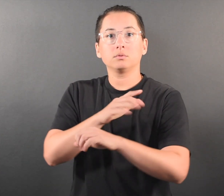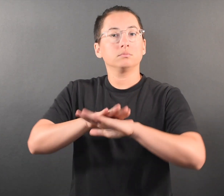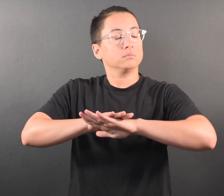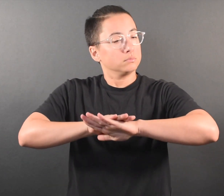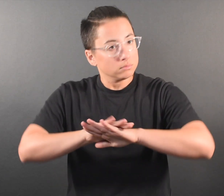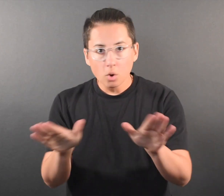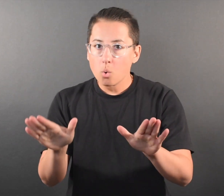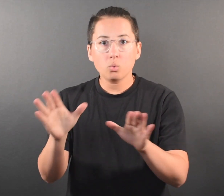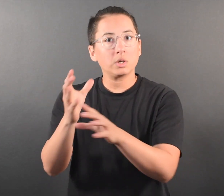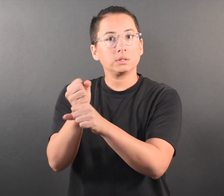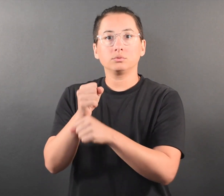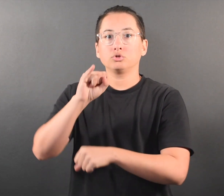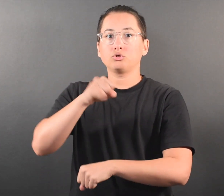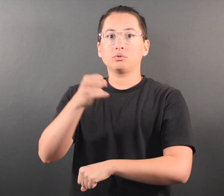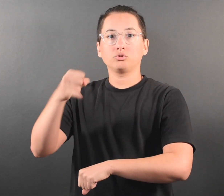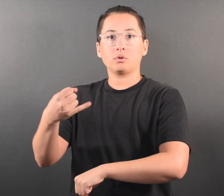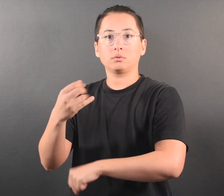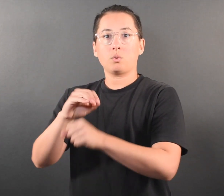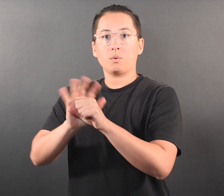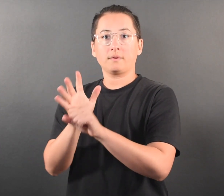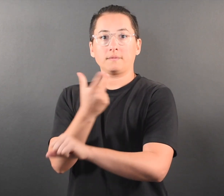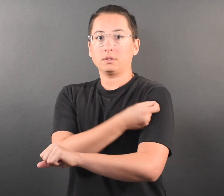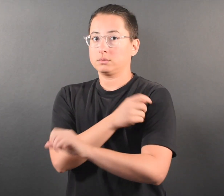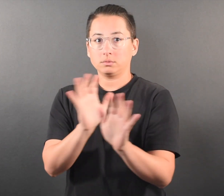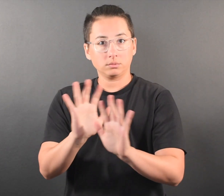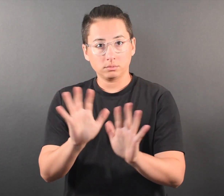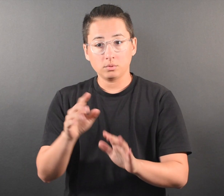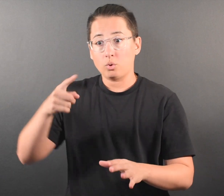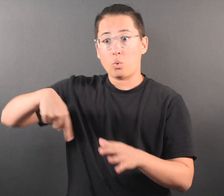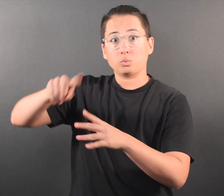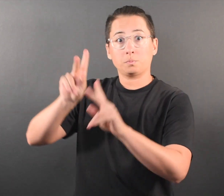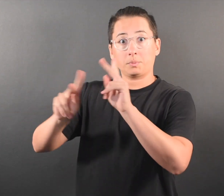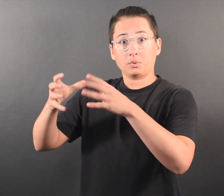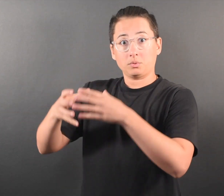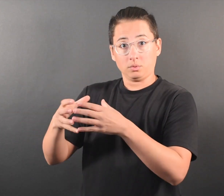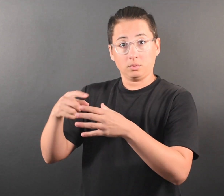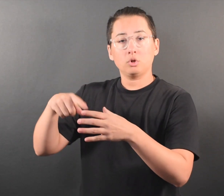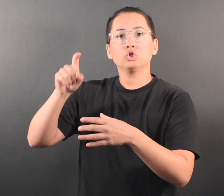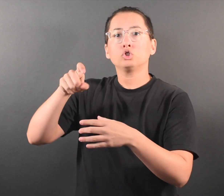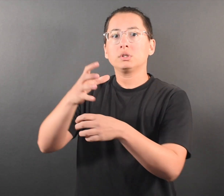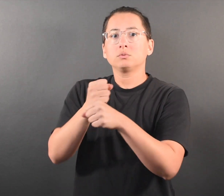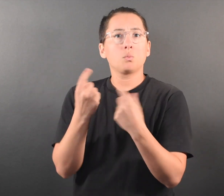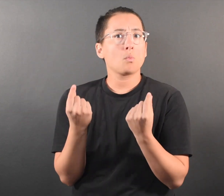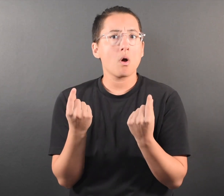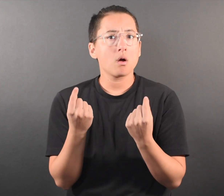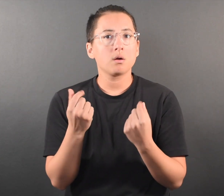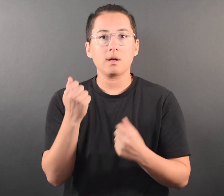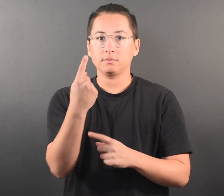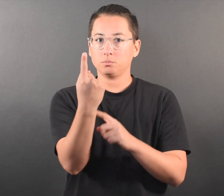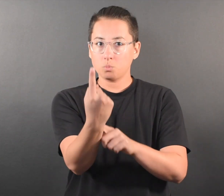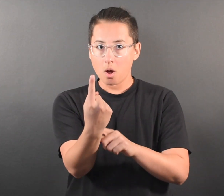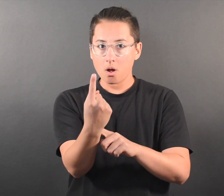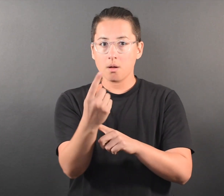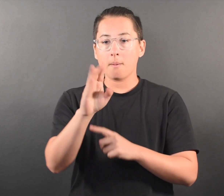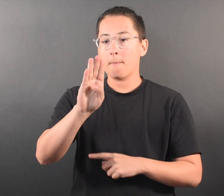COVID-19 vaccine should not get the Johnson & Johnson COVID-19 vaccine. These people should